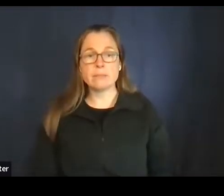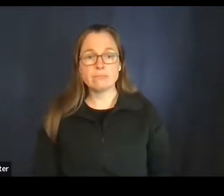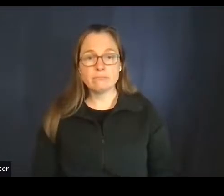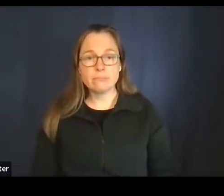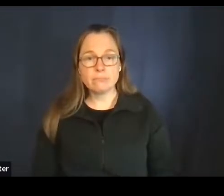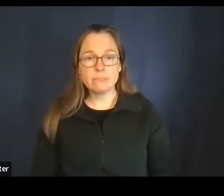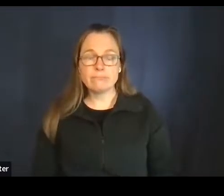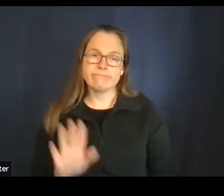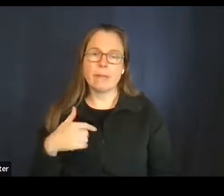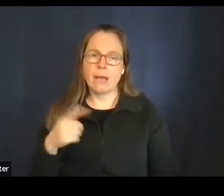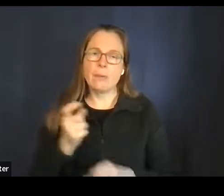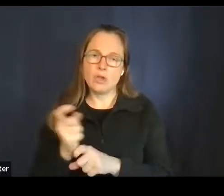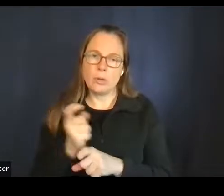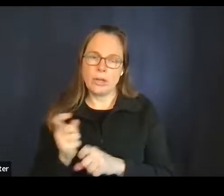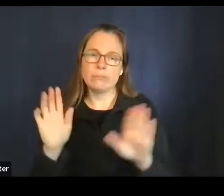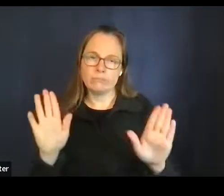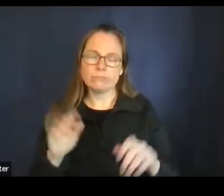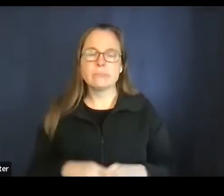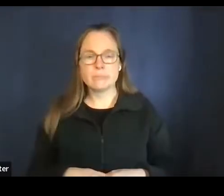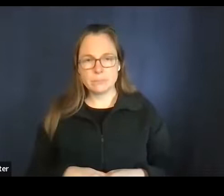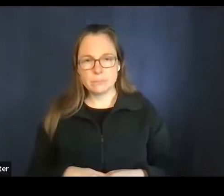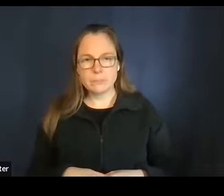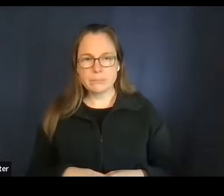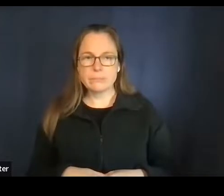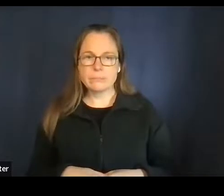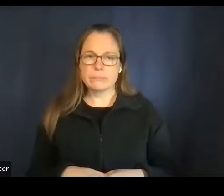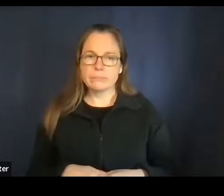I'm being facetious. I think and please correct me, Shoshanah,